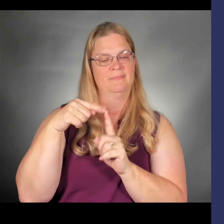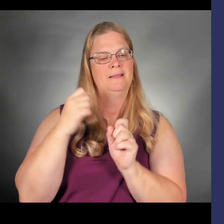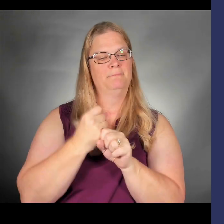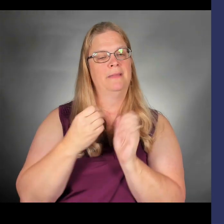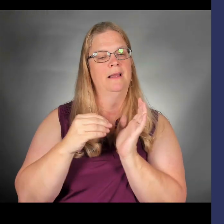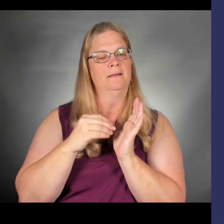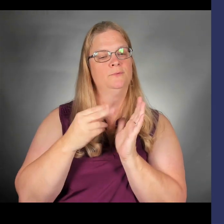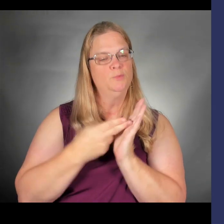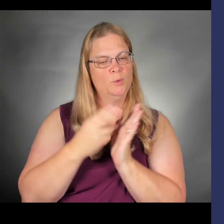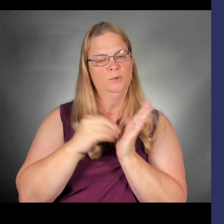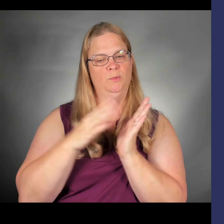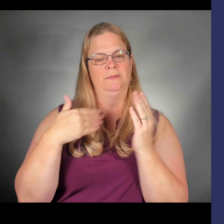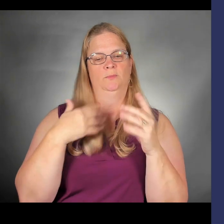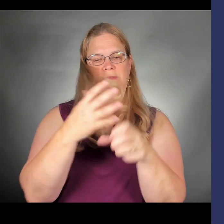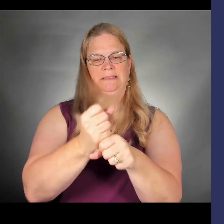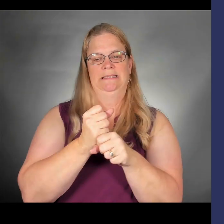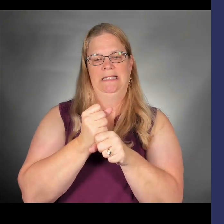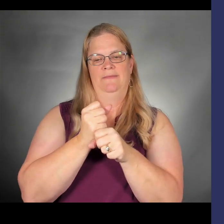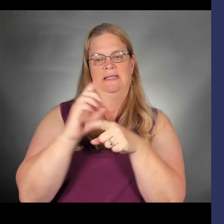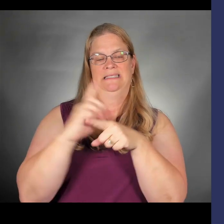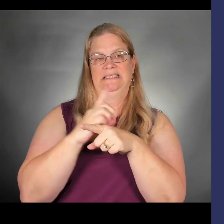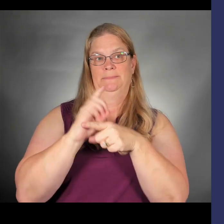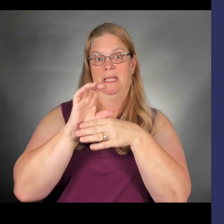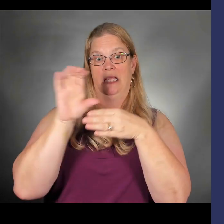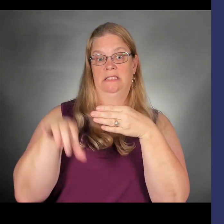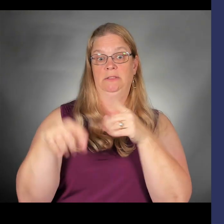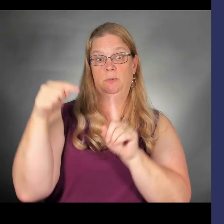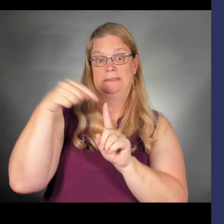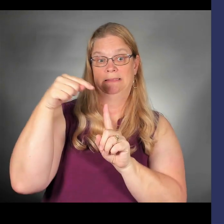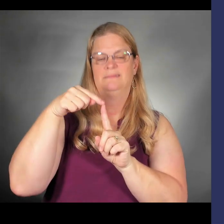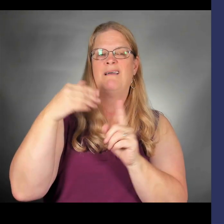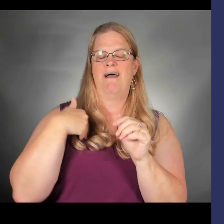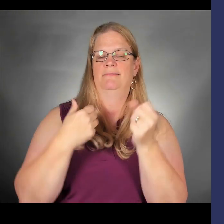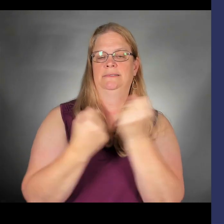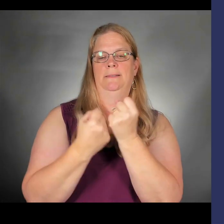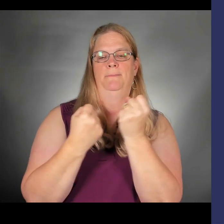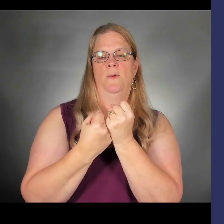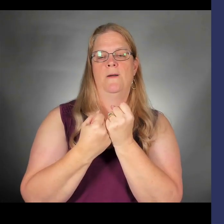An important tip is to ensure that students who are receiving discipline